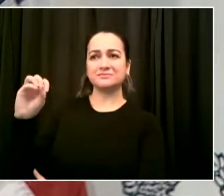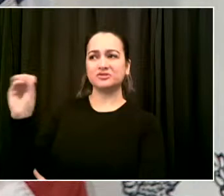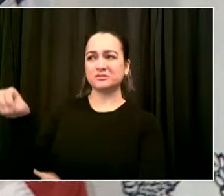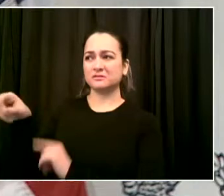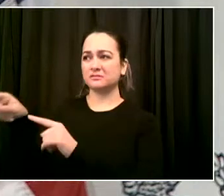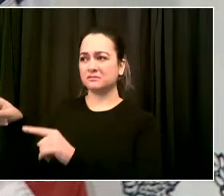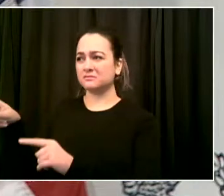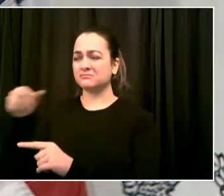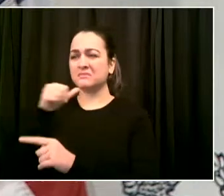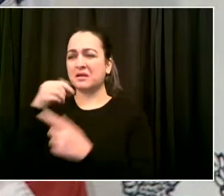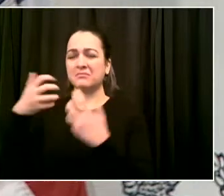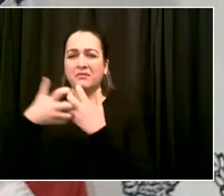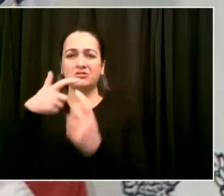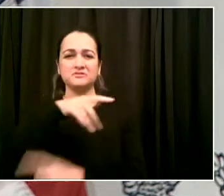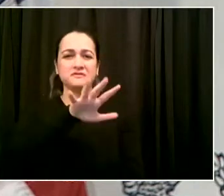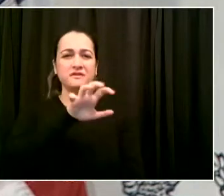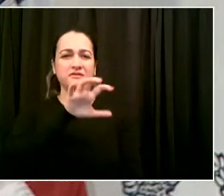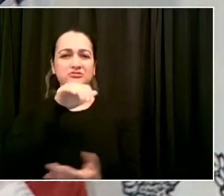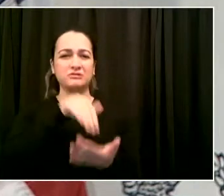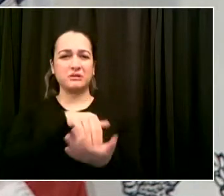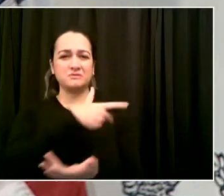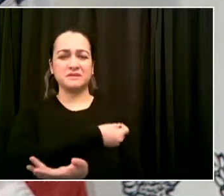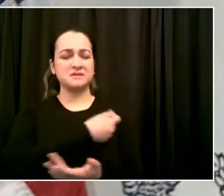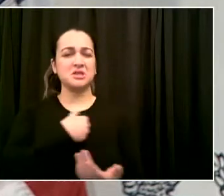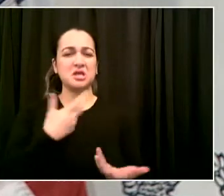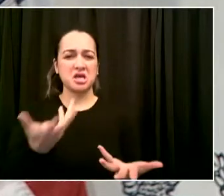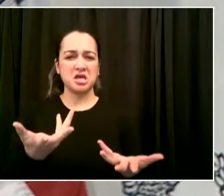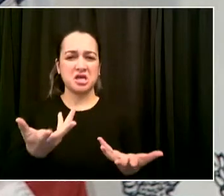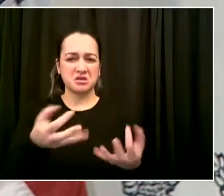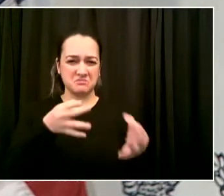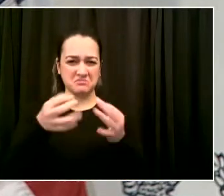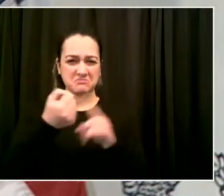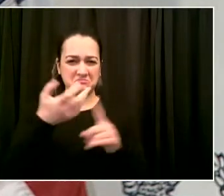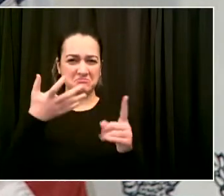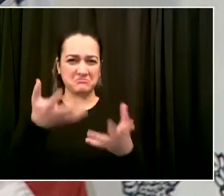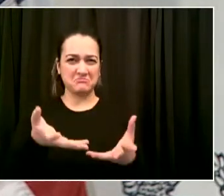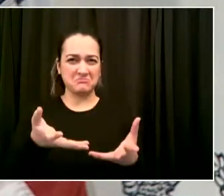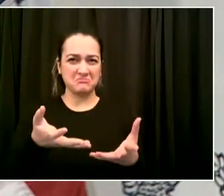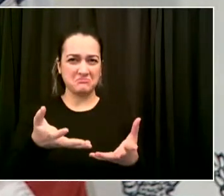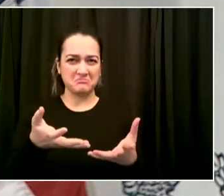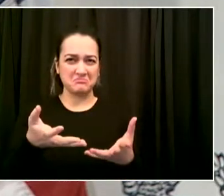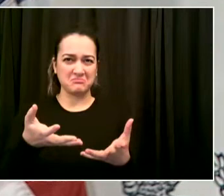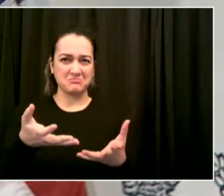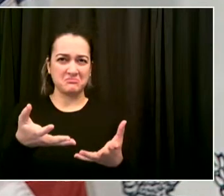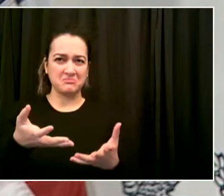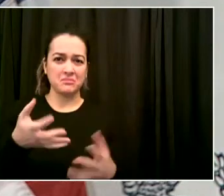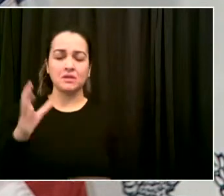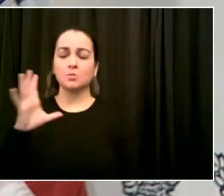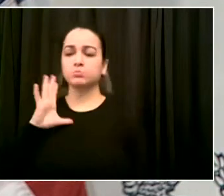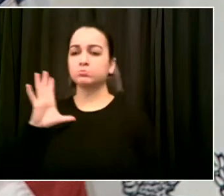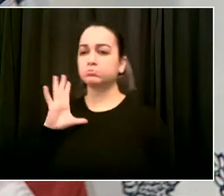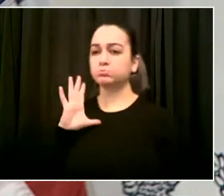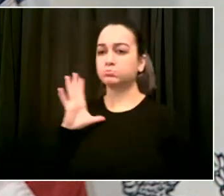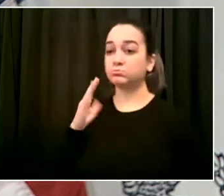16% INCREASE NEXT WEEK, HOW DO YOU GET ANYWHEHE REEVEN CLOSE TO WHAT YOU ARE SHOOTING FOR UNLESS THERE IS SOME KIND OF DRAMATIC INCREASE ATTH WE